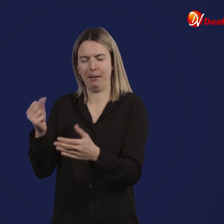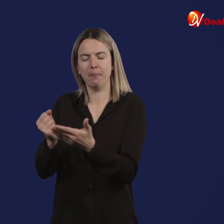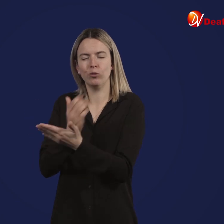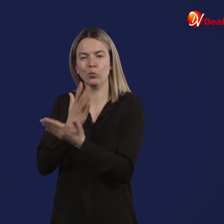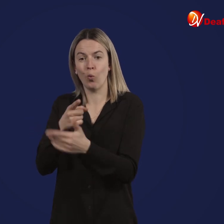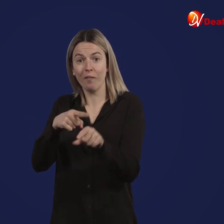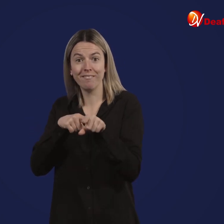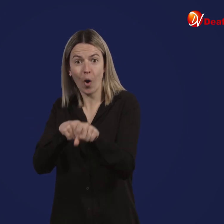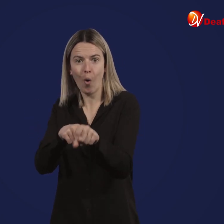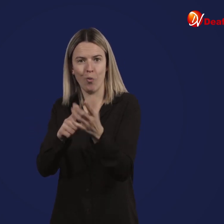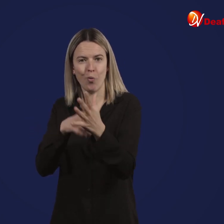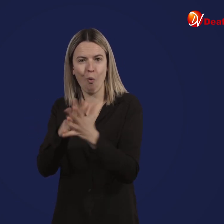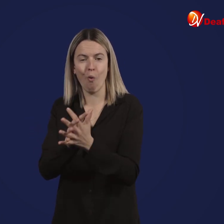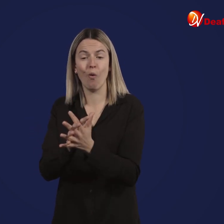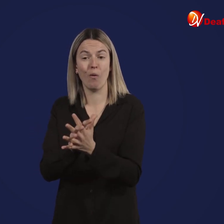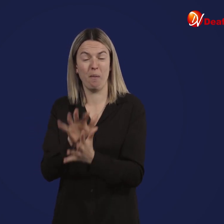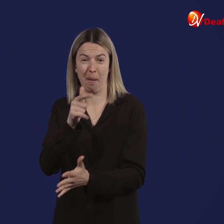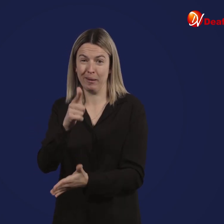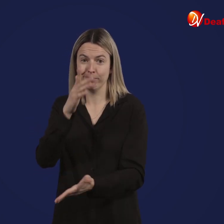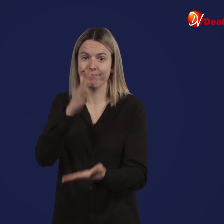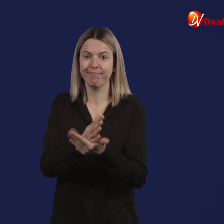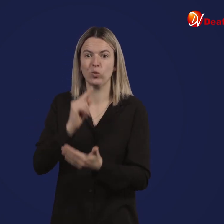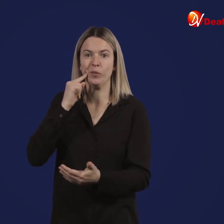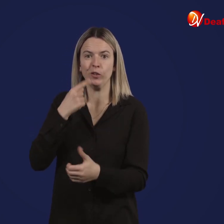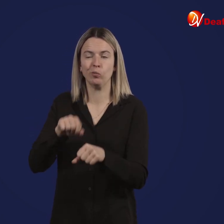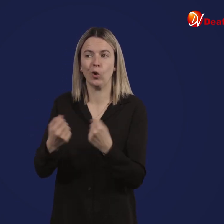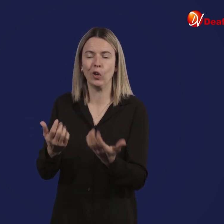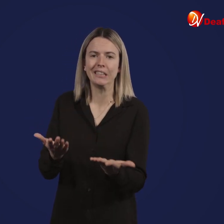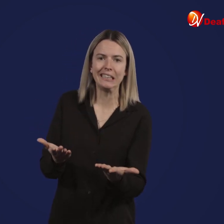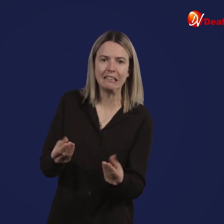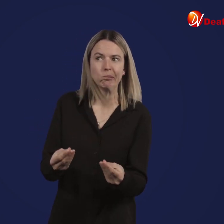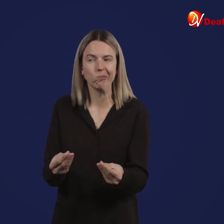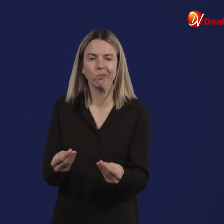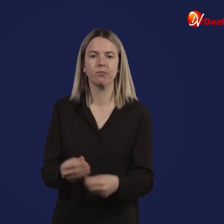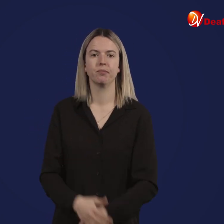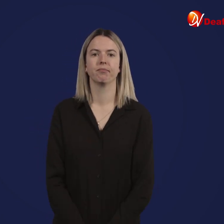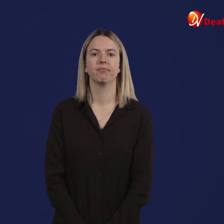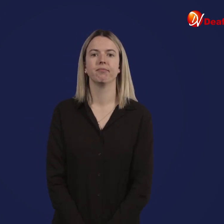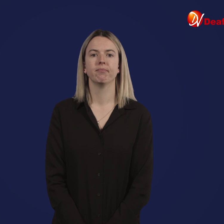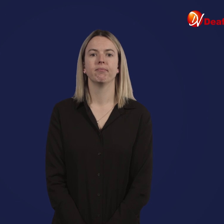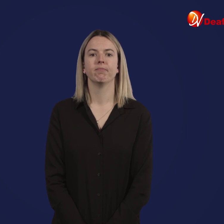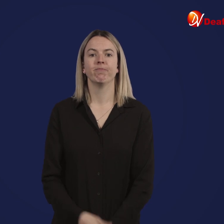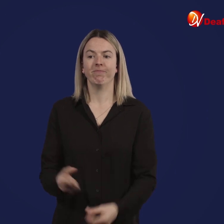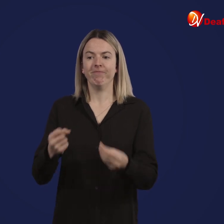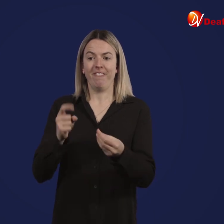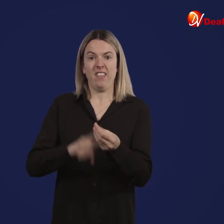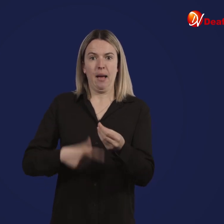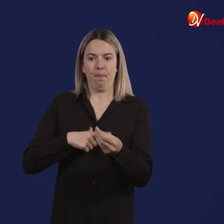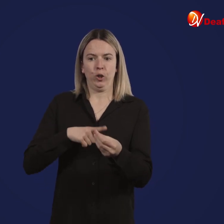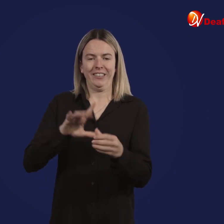Issuing you a fine if you have a lawful excuse from wearing a face mask is not considered discrimination under the Equal Opportunity Act because it is not captured by an area of life protected by law.